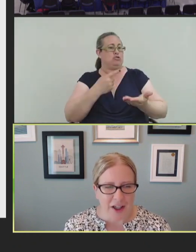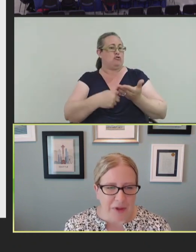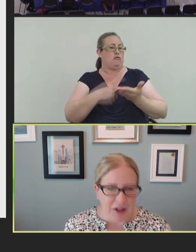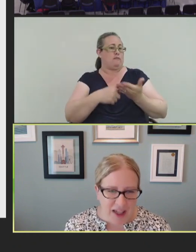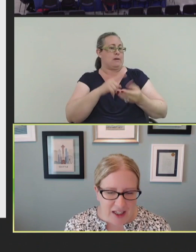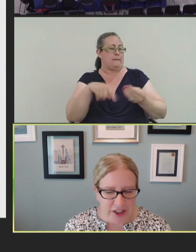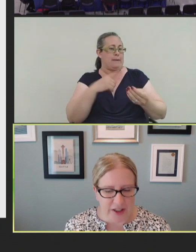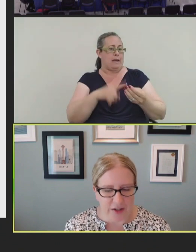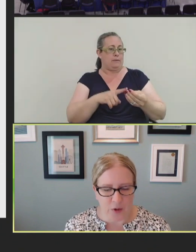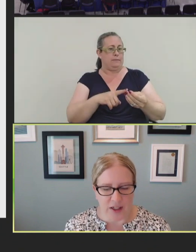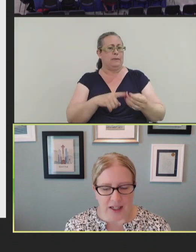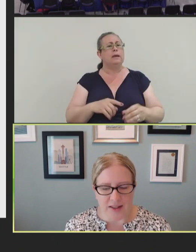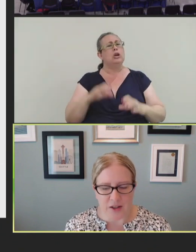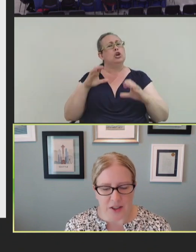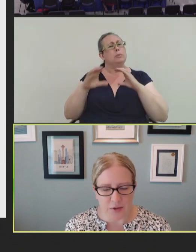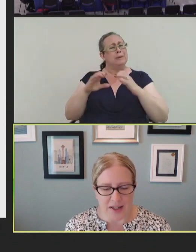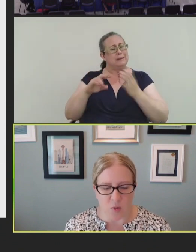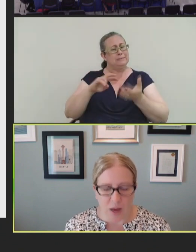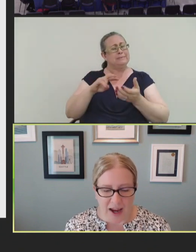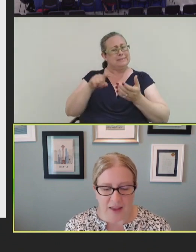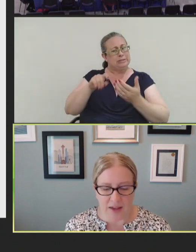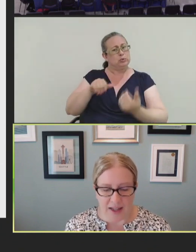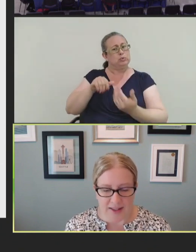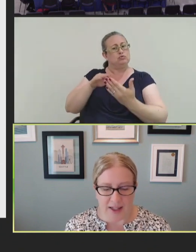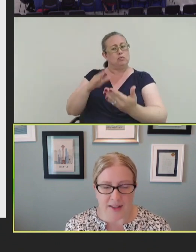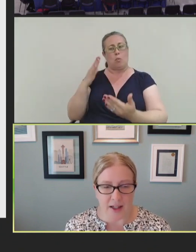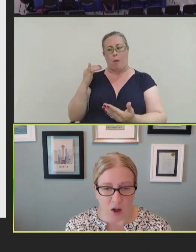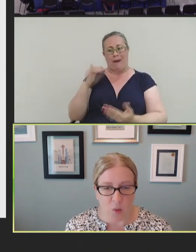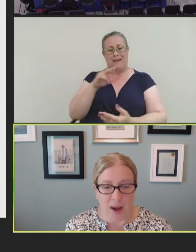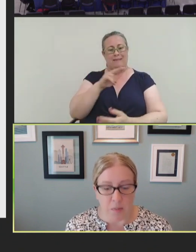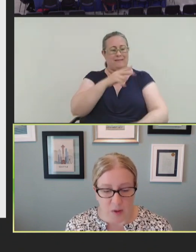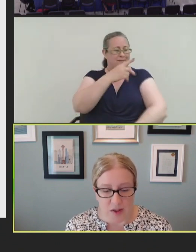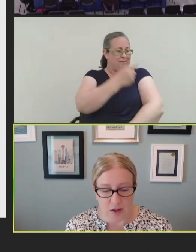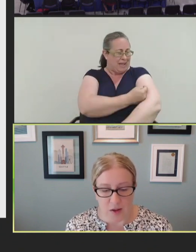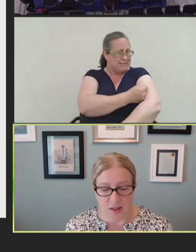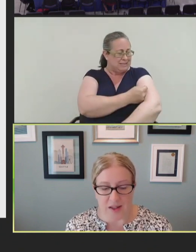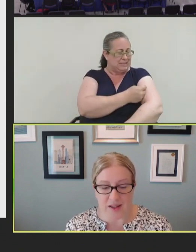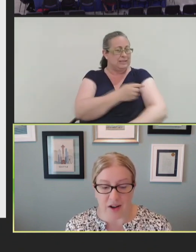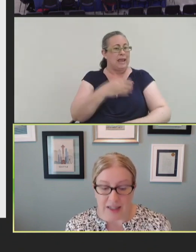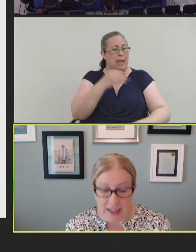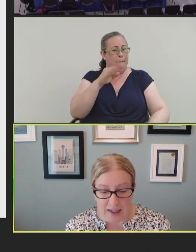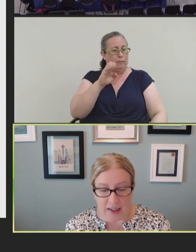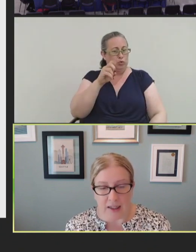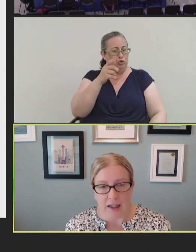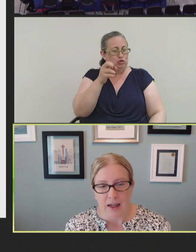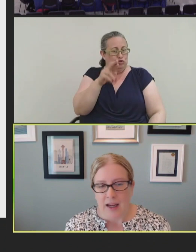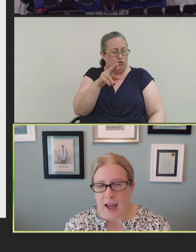Communication, therefore, needs to address why the vaccines and why booster doses are needed.